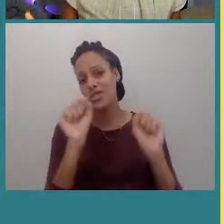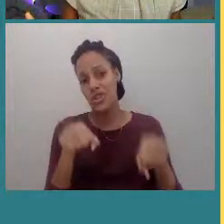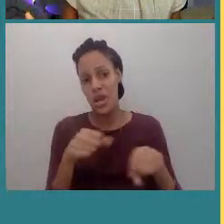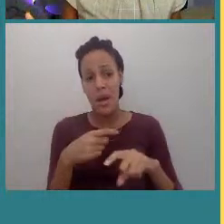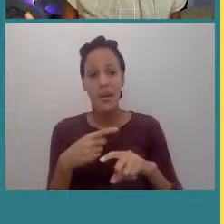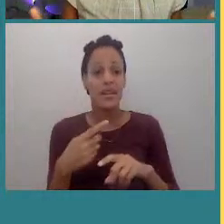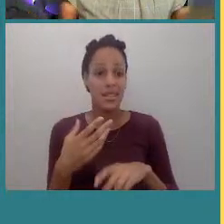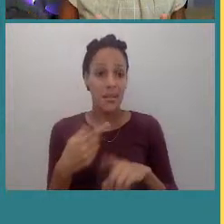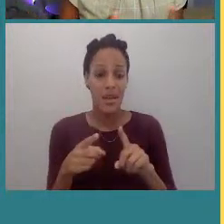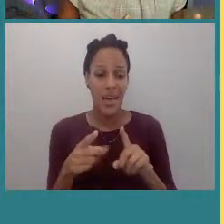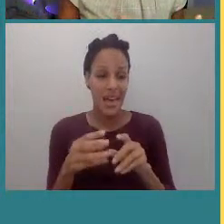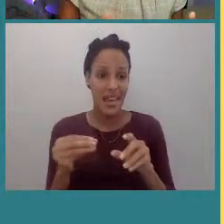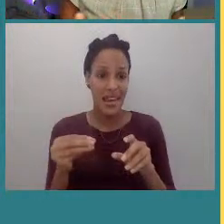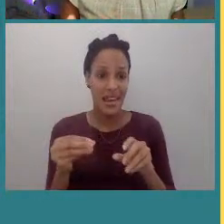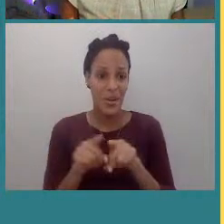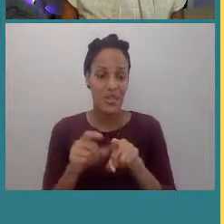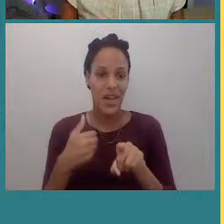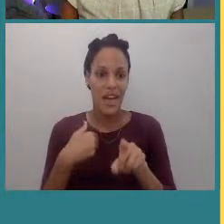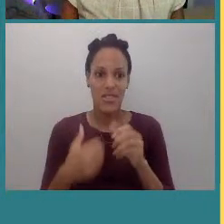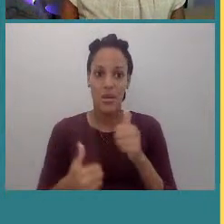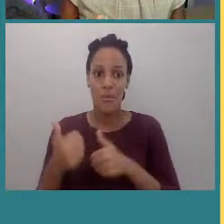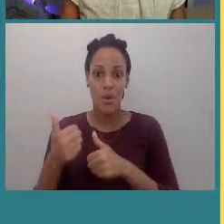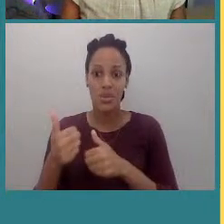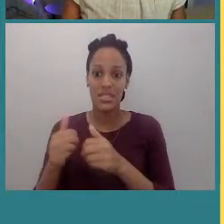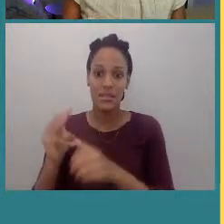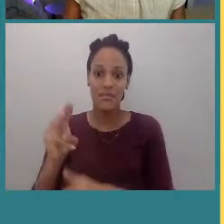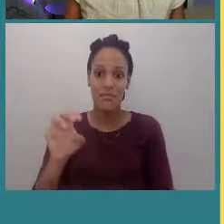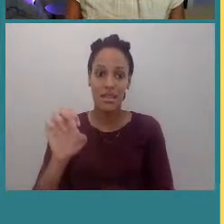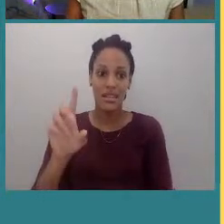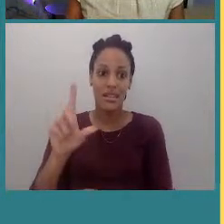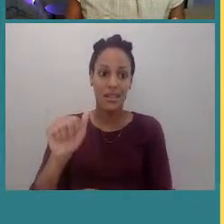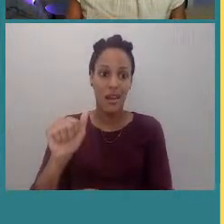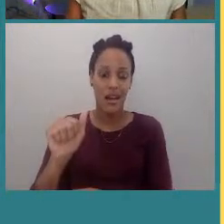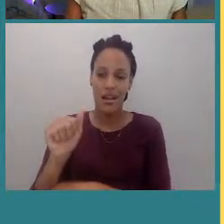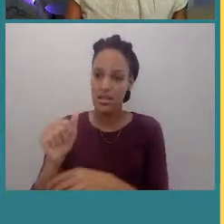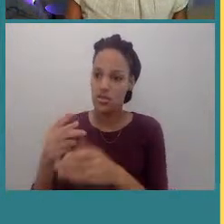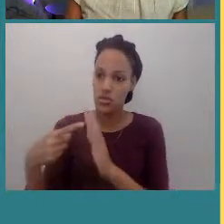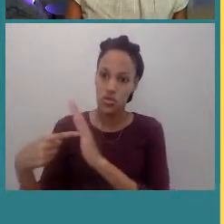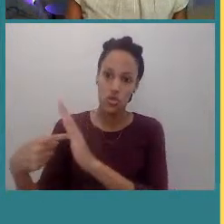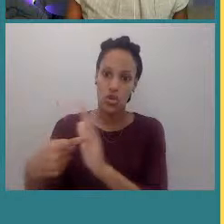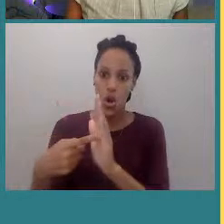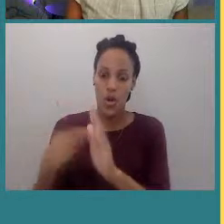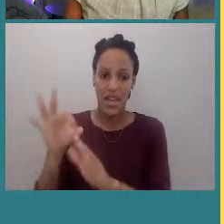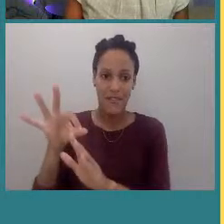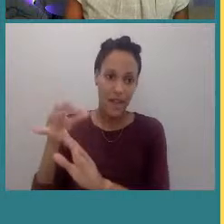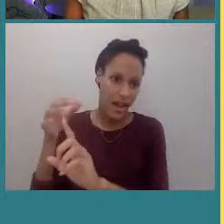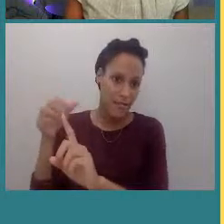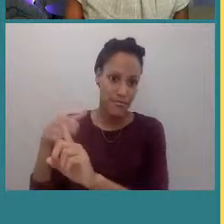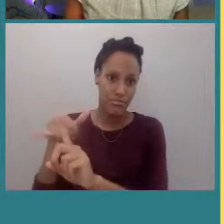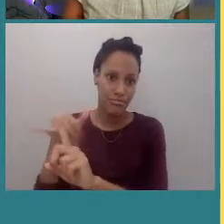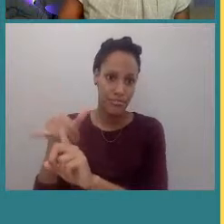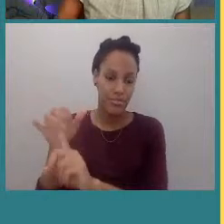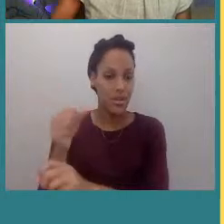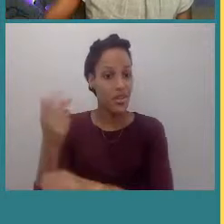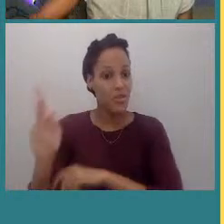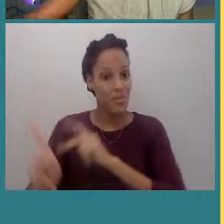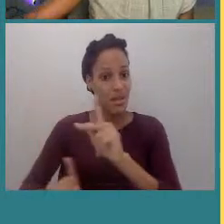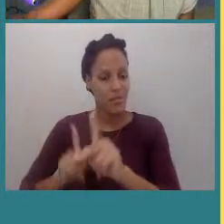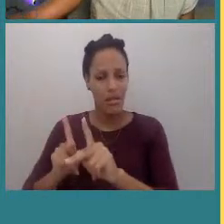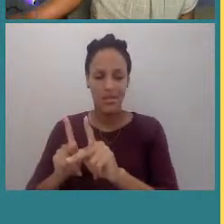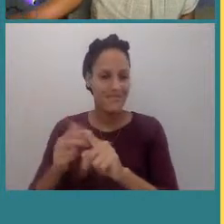coverage by attacking other people. But I made a conscious decision that I want to reach